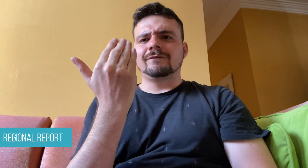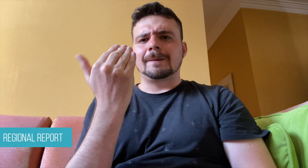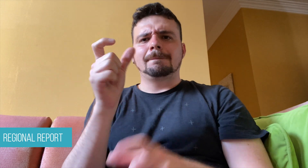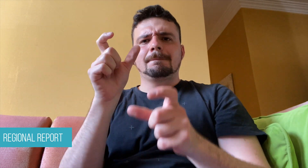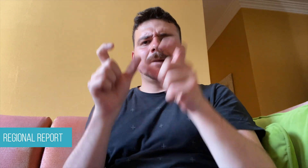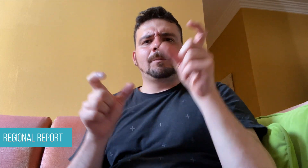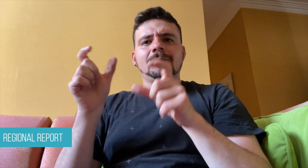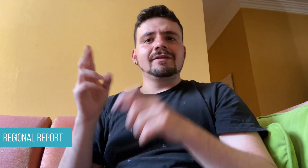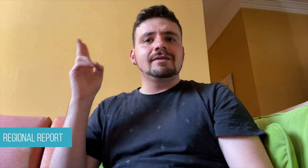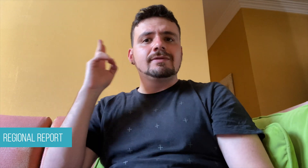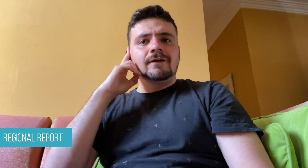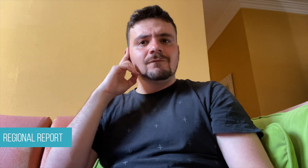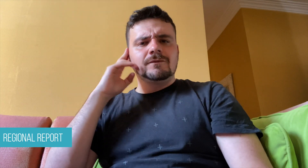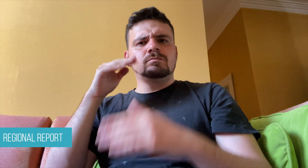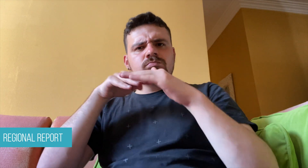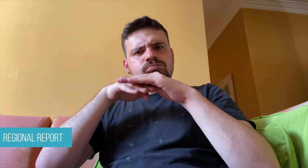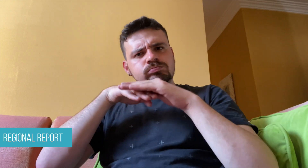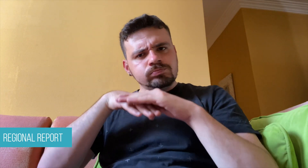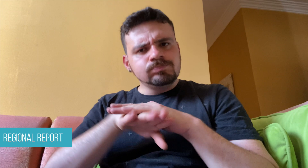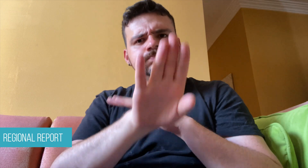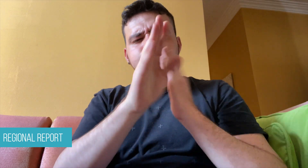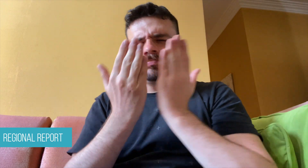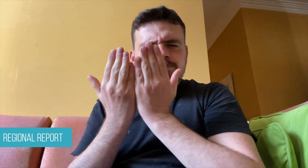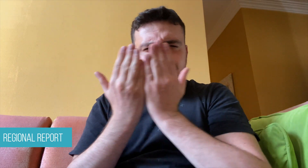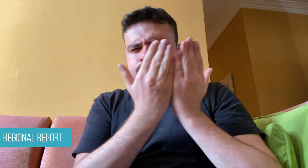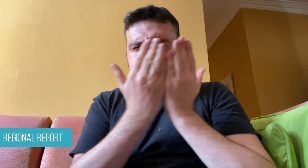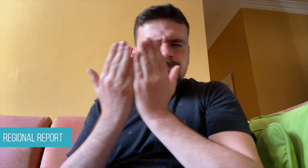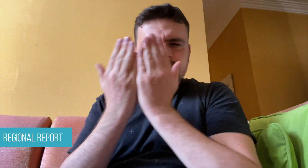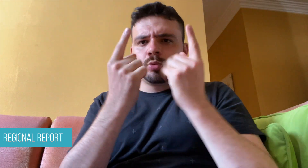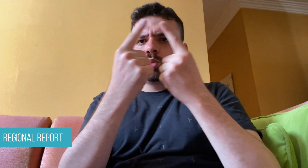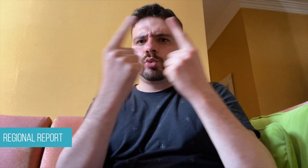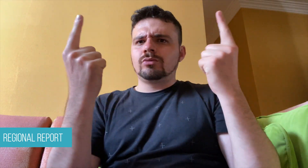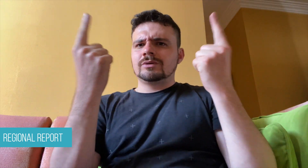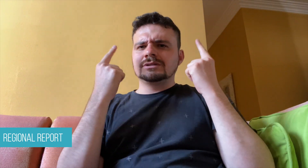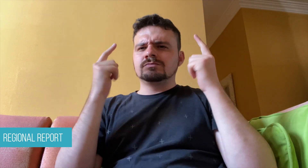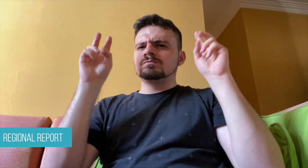of 15 Deaf people enrolled into a university to study Education.